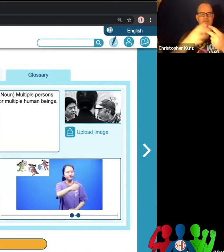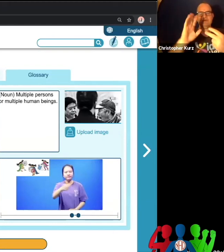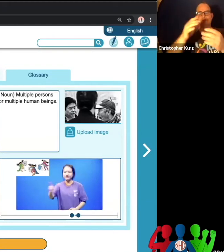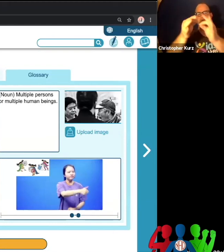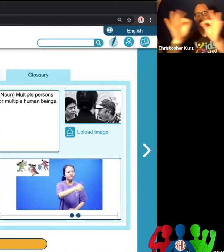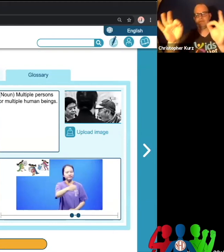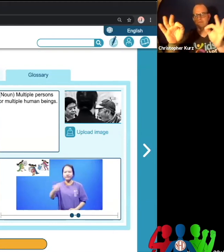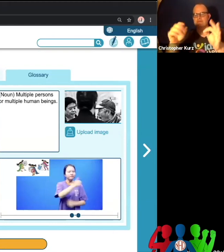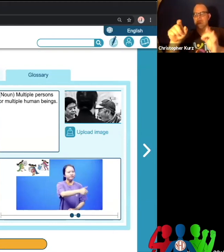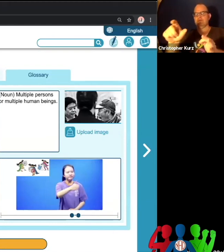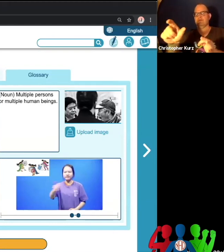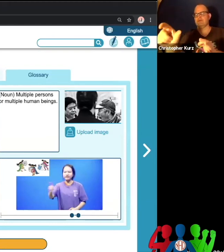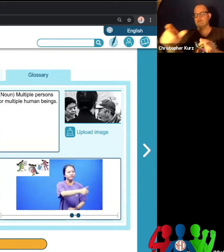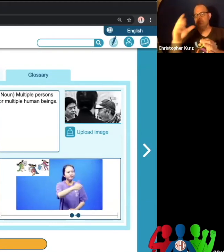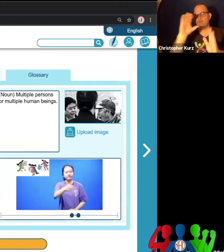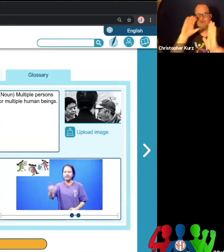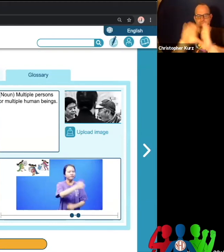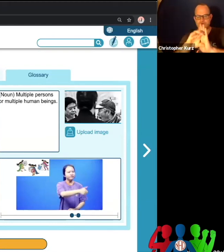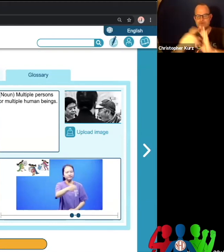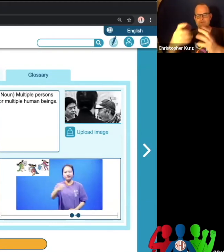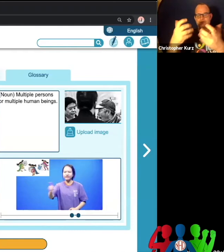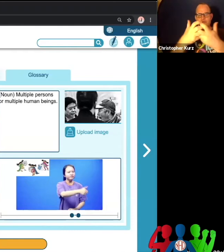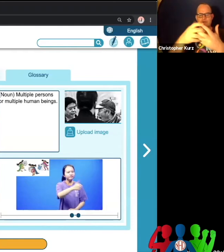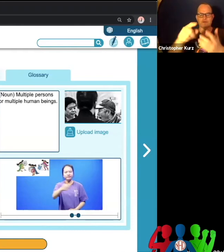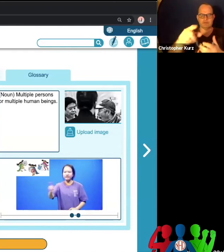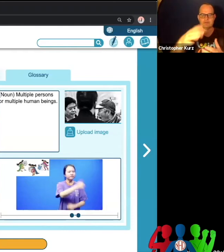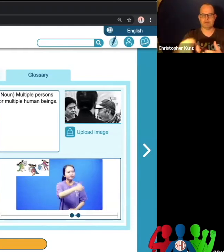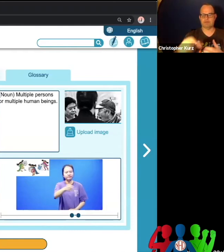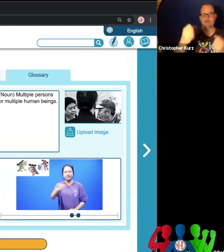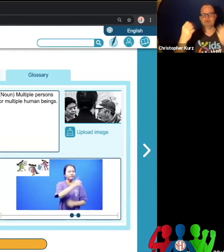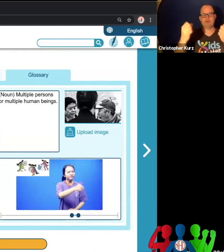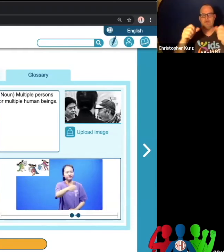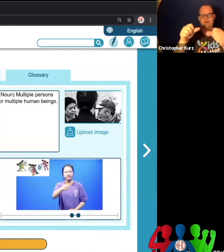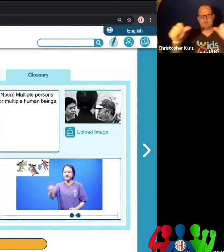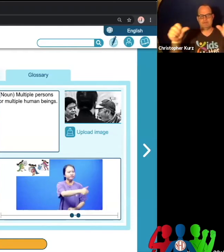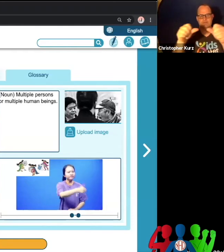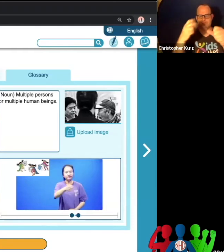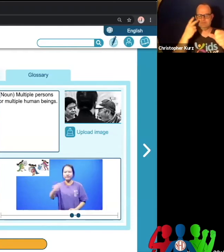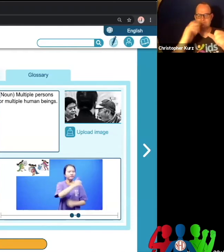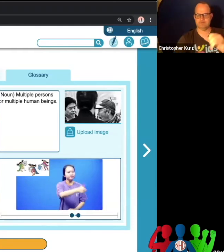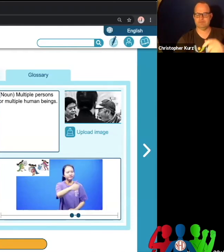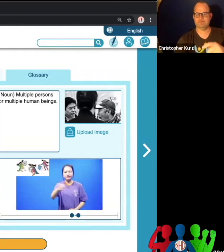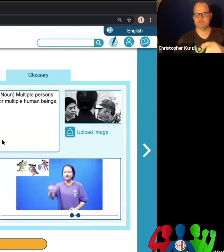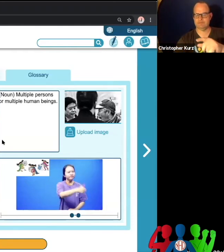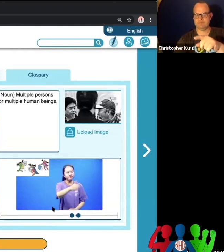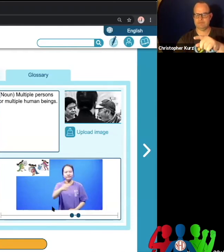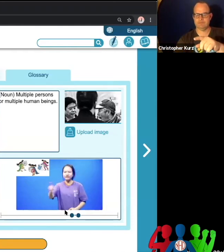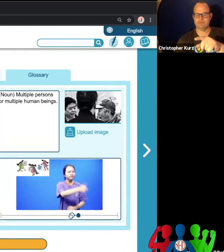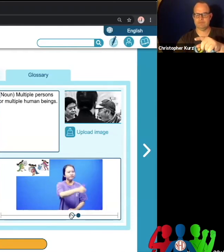We can add keywords here by clicking the (+) button, selecting the